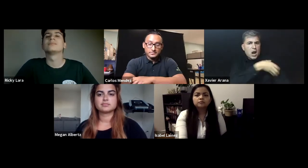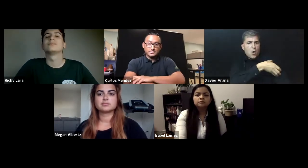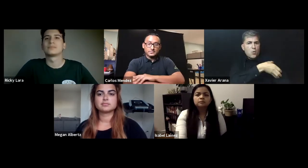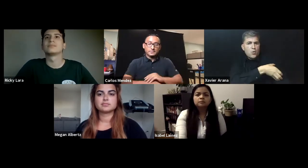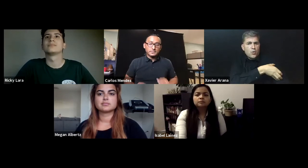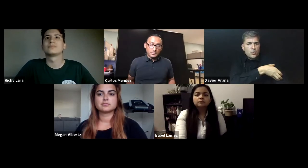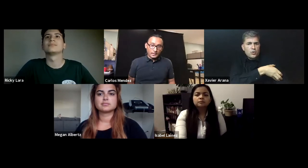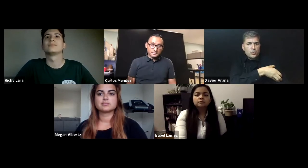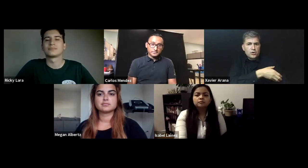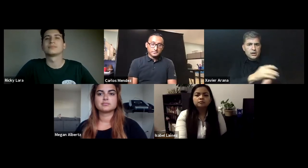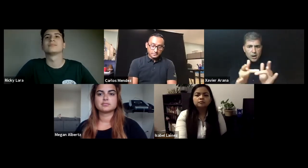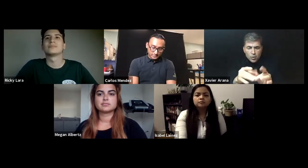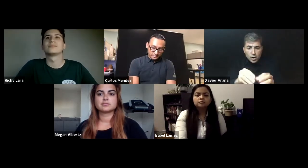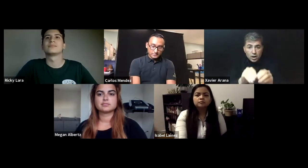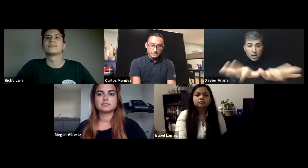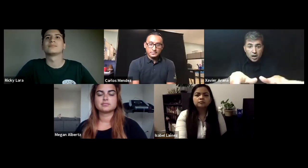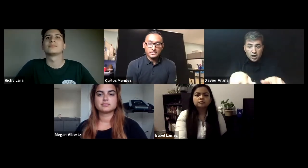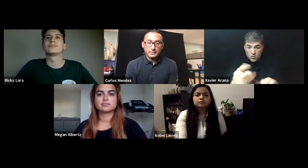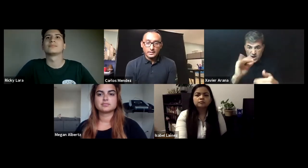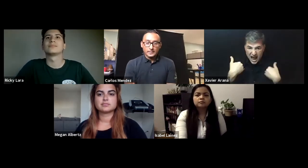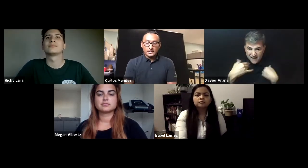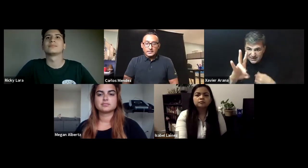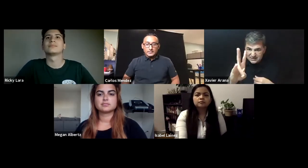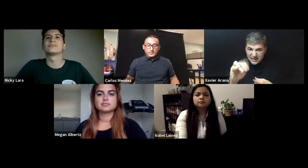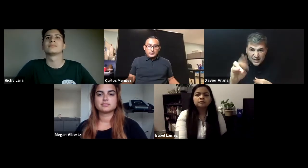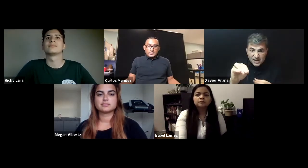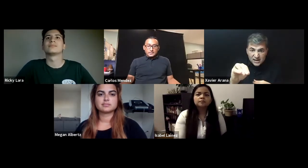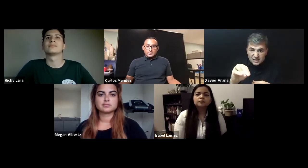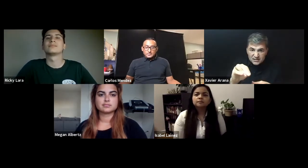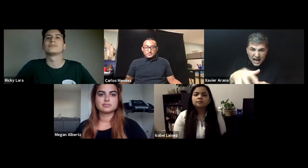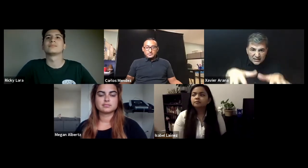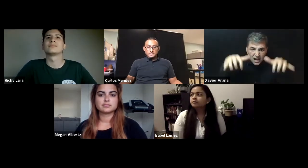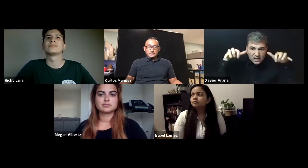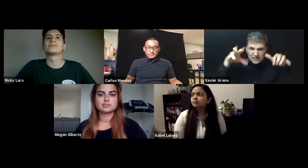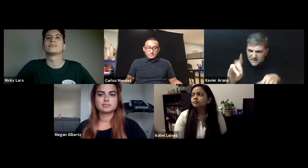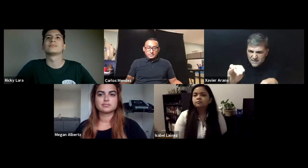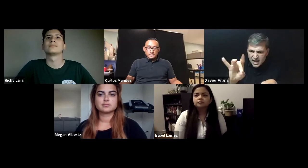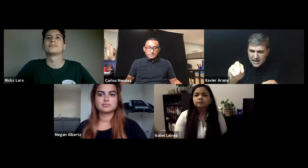That...you know, that power of technology is spreading.